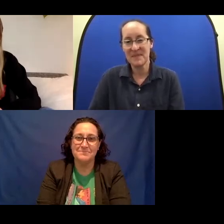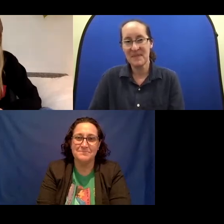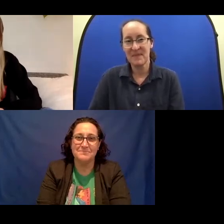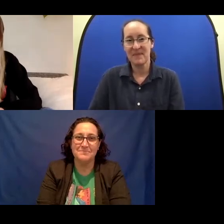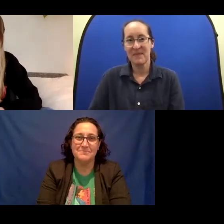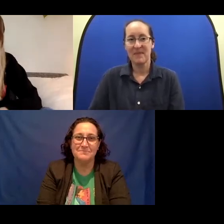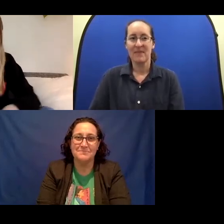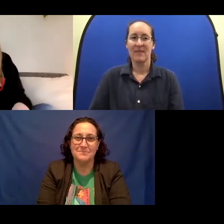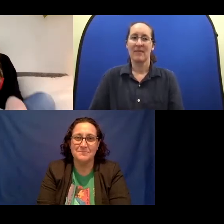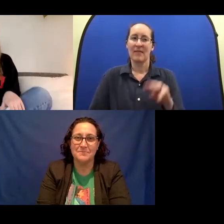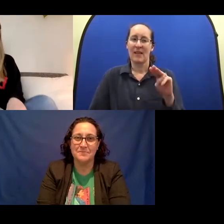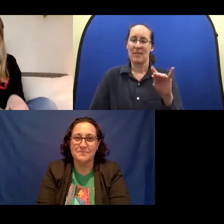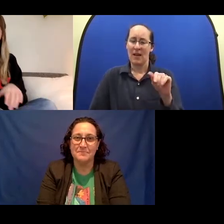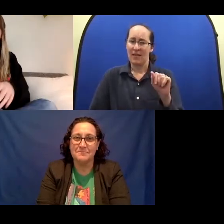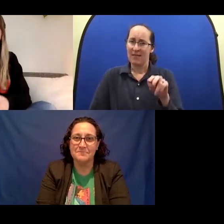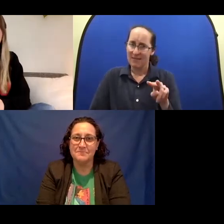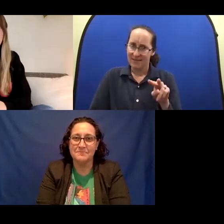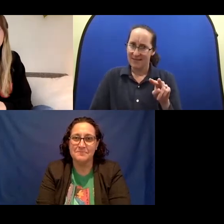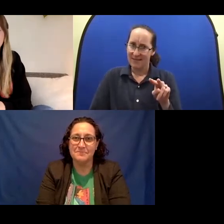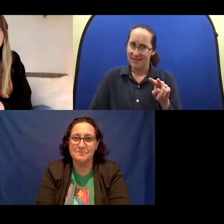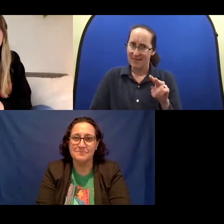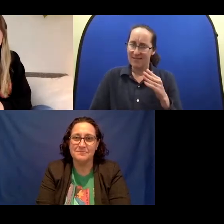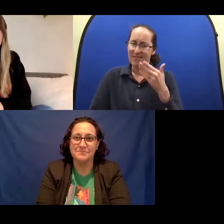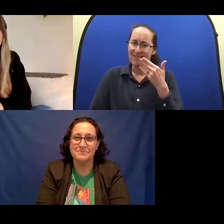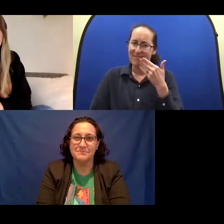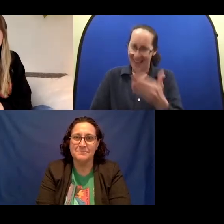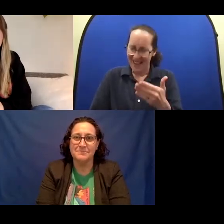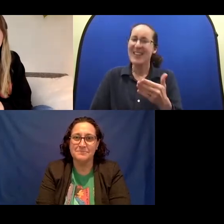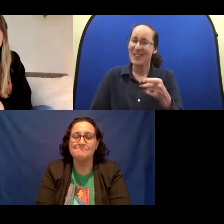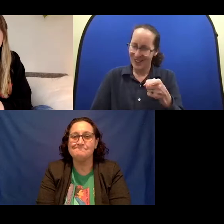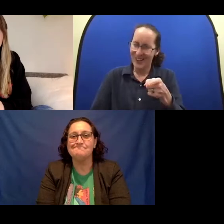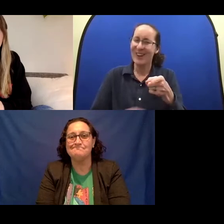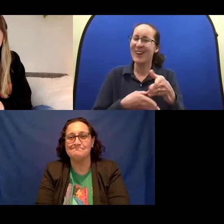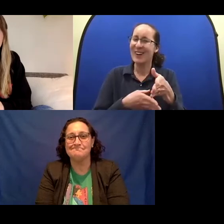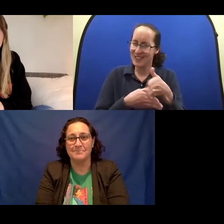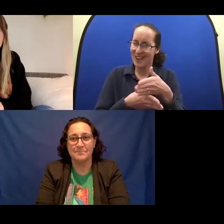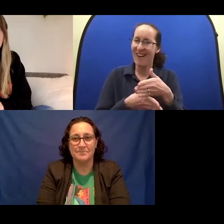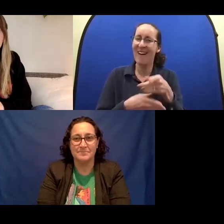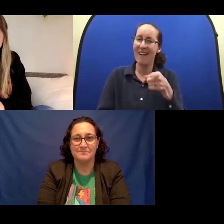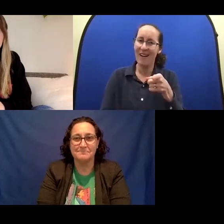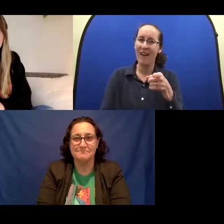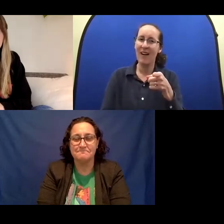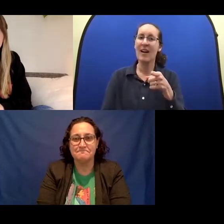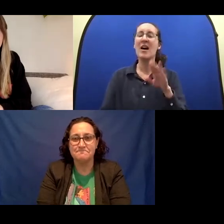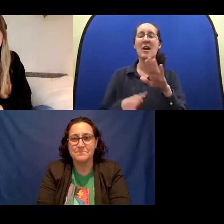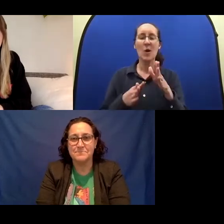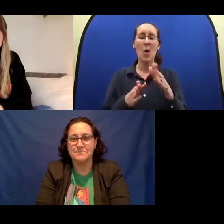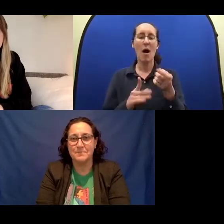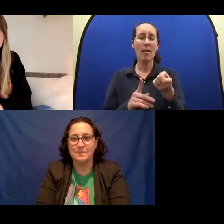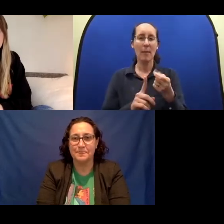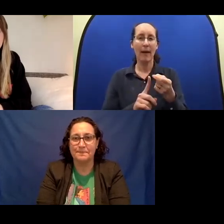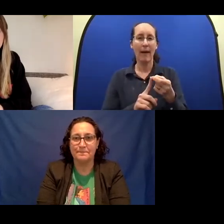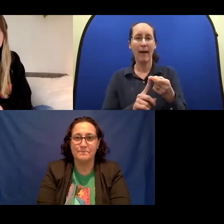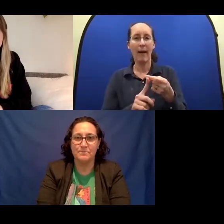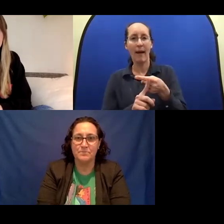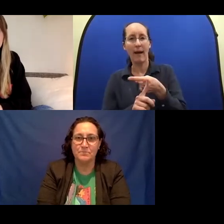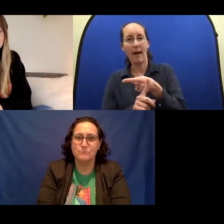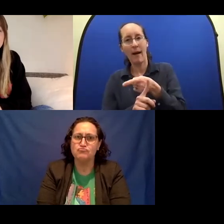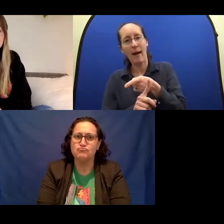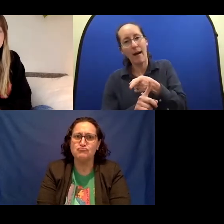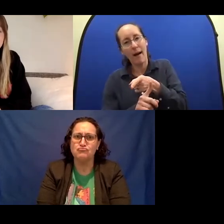Thank you for sharing, and on a different but will also come around to being a similar note, we know